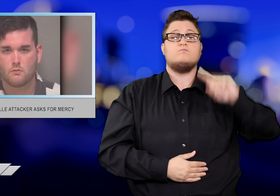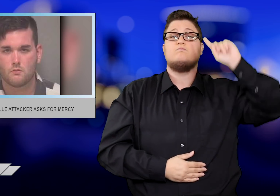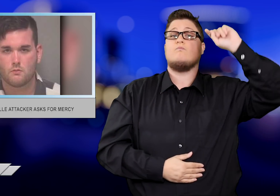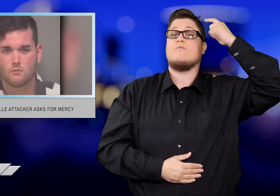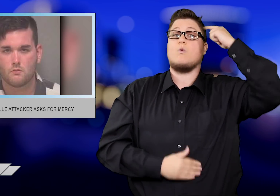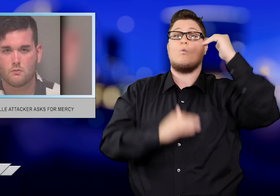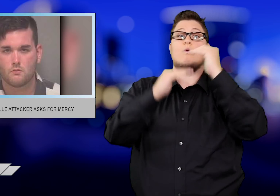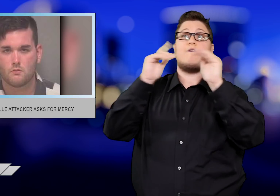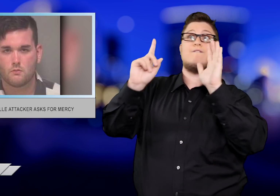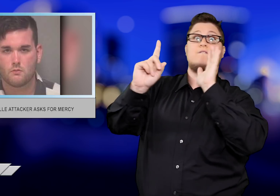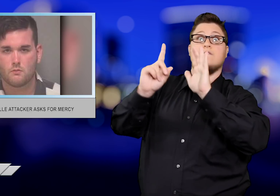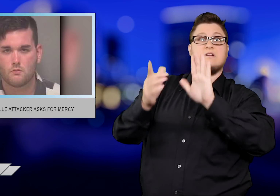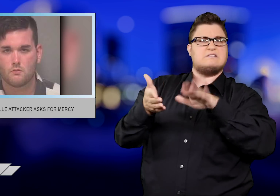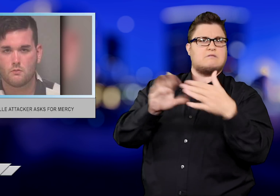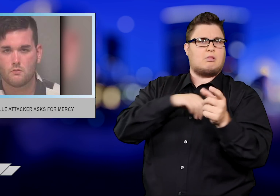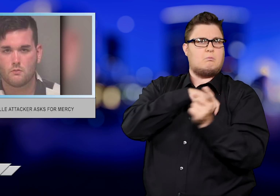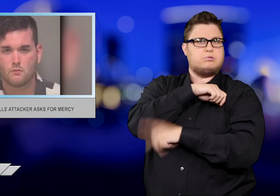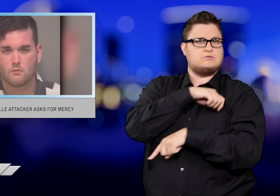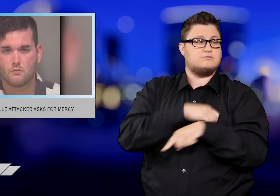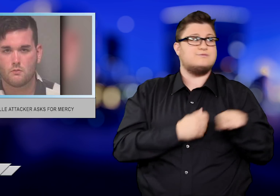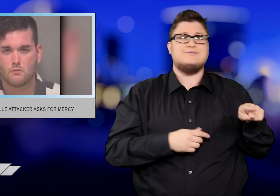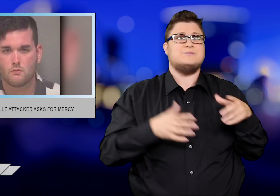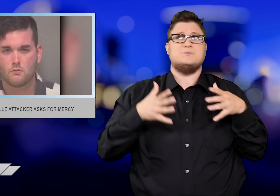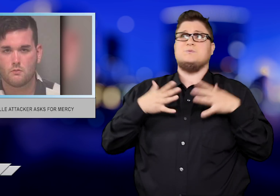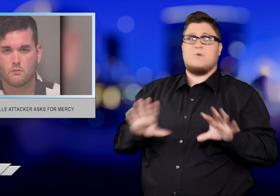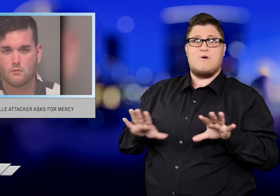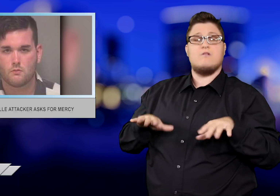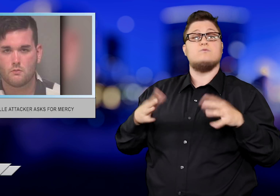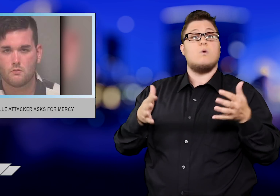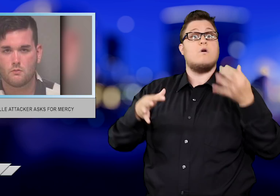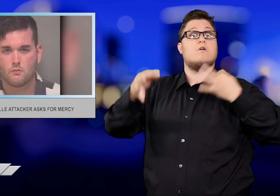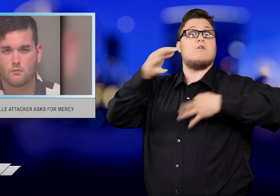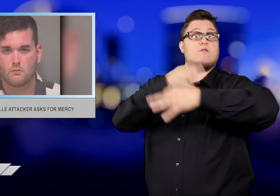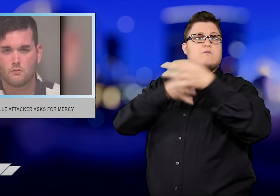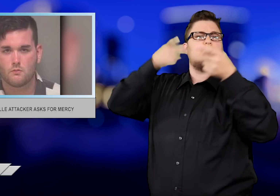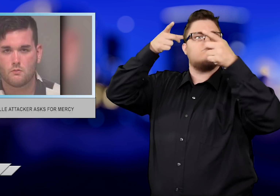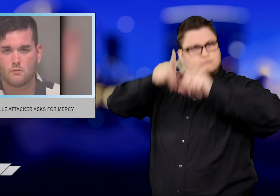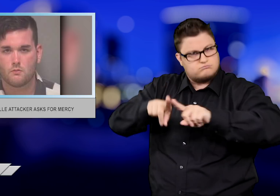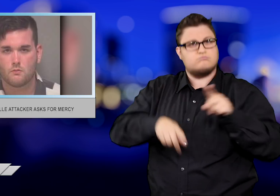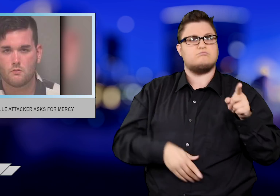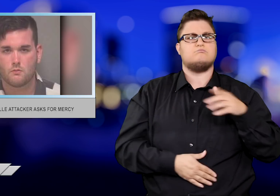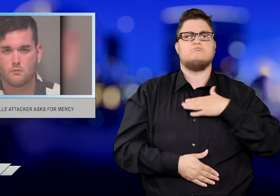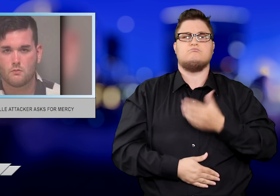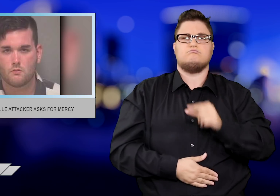On the federal level, Fields pleaded guilty to 29 hate crimes in a plea deal to avoid